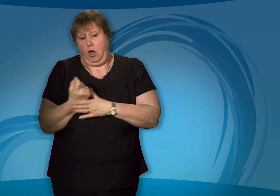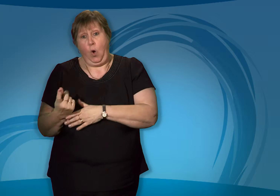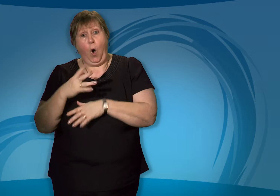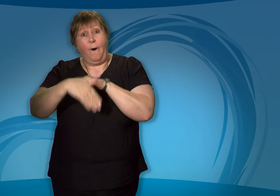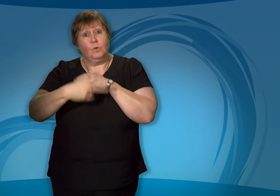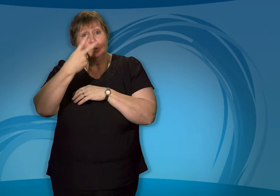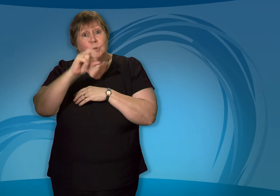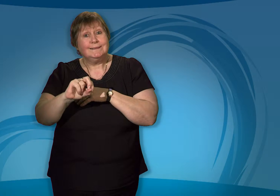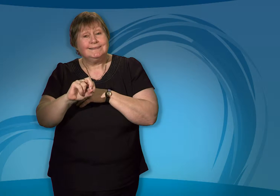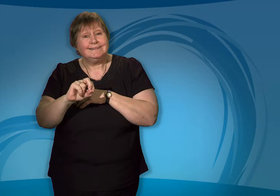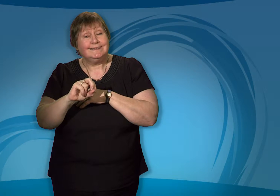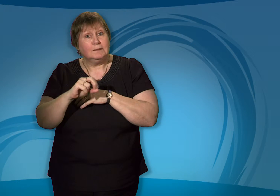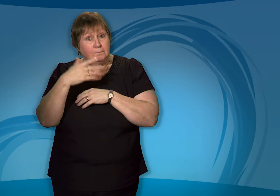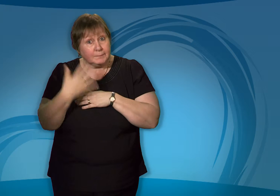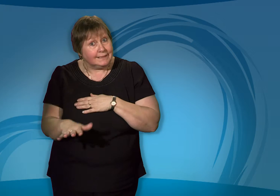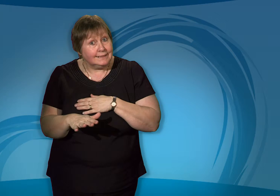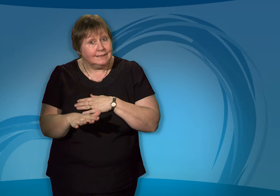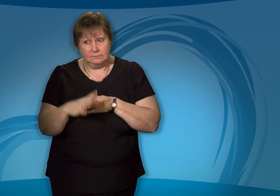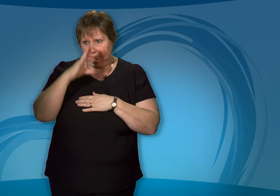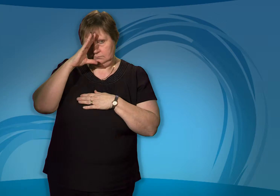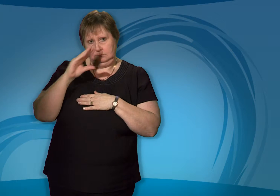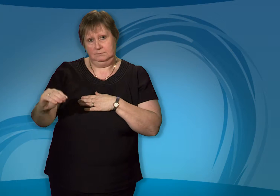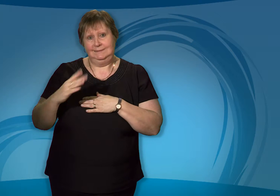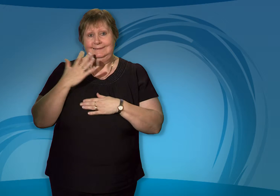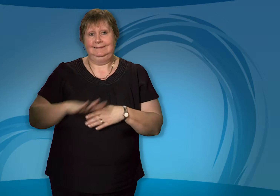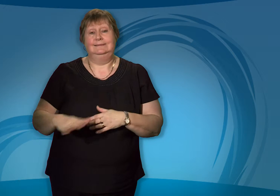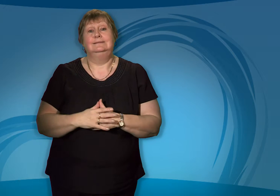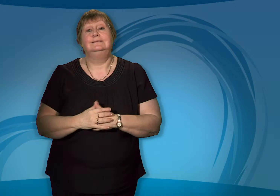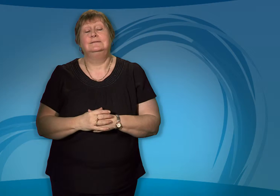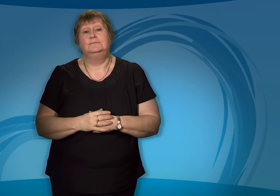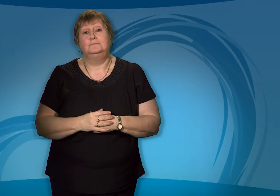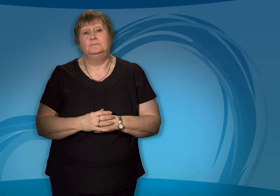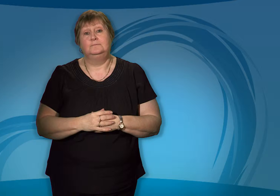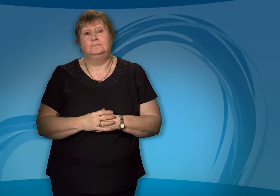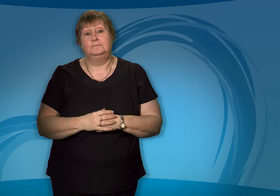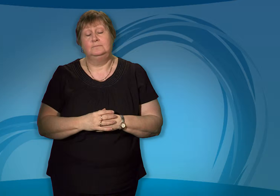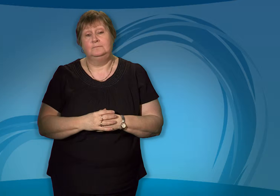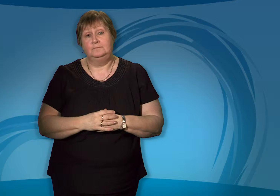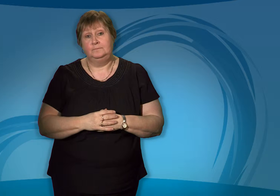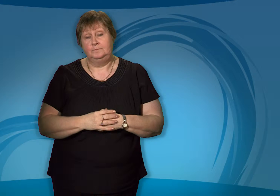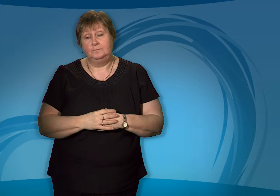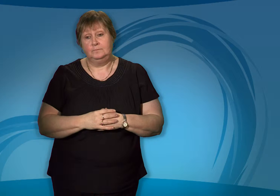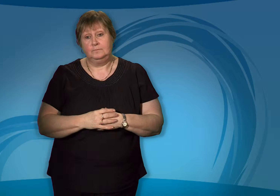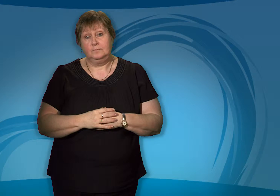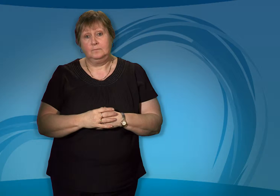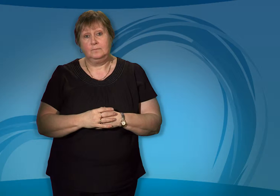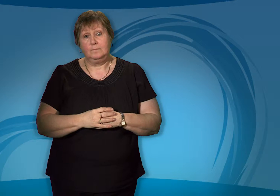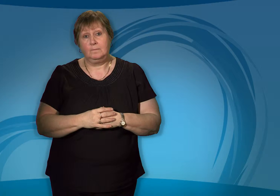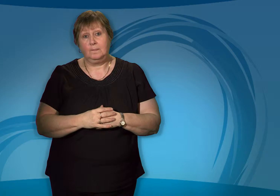(red cells, plasma, cryoprecipitate or platelets) since 1980?